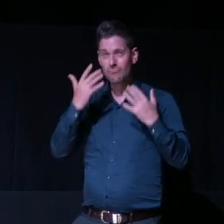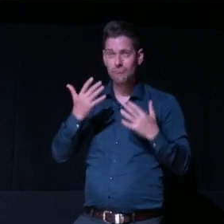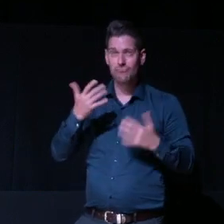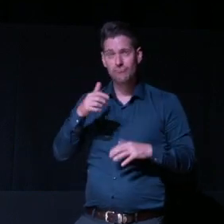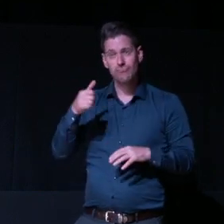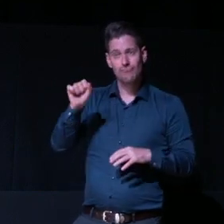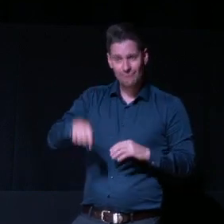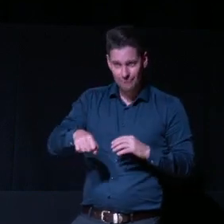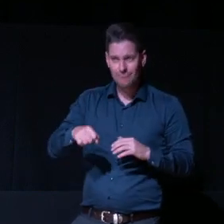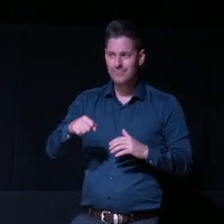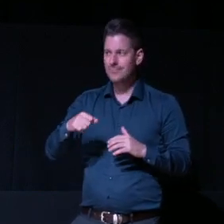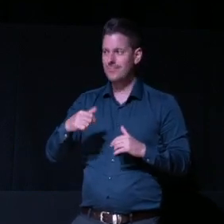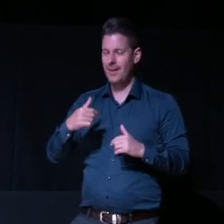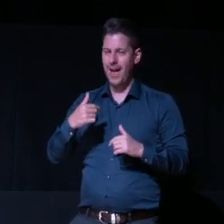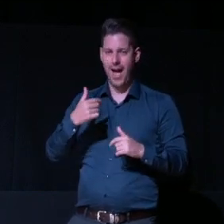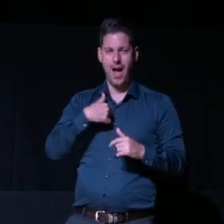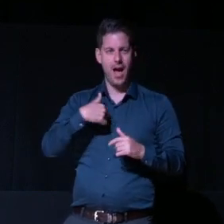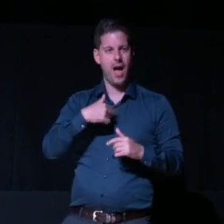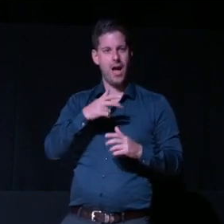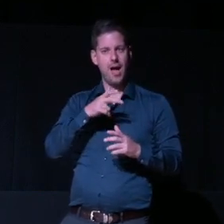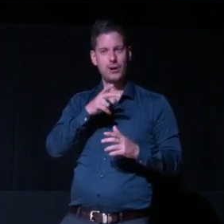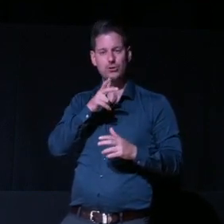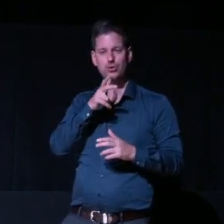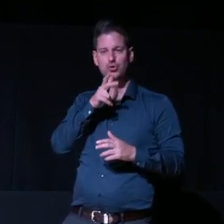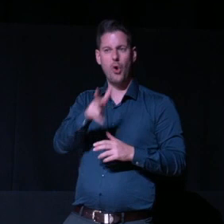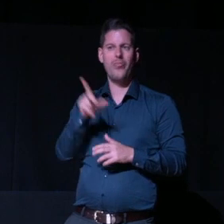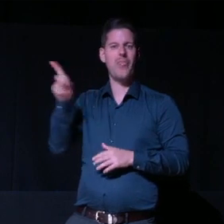I mean, I joke about like it's not real. Obviously the fears and